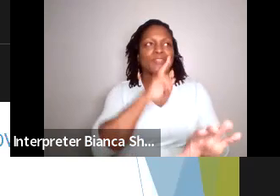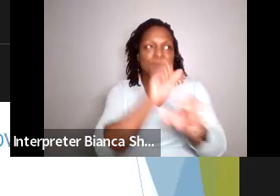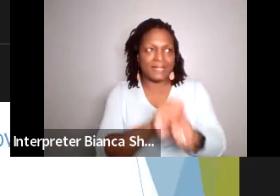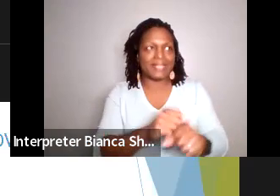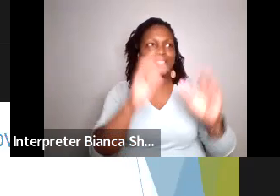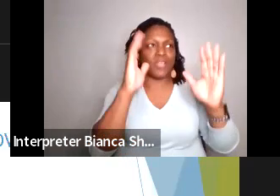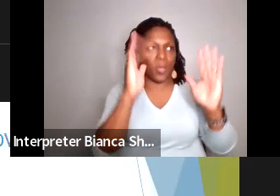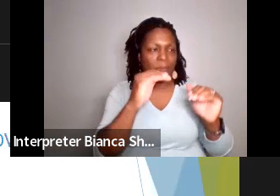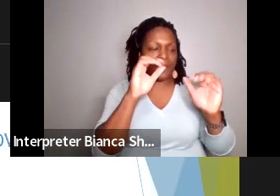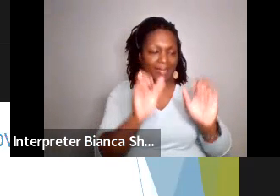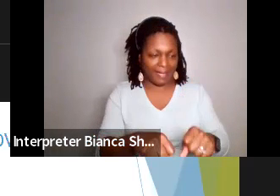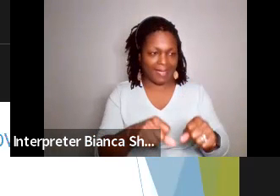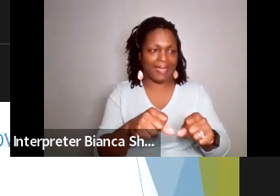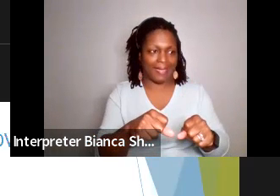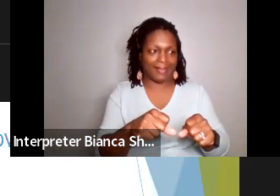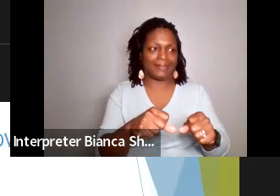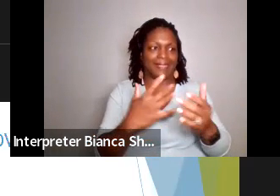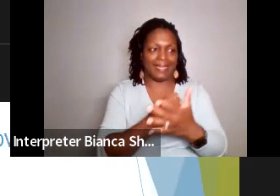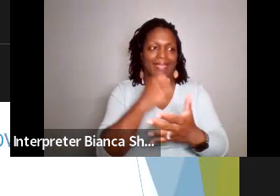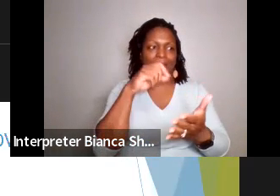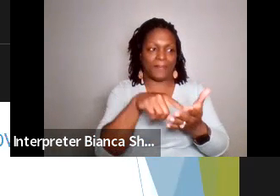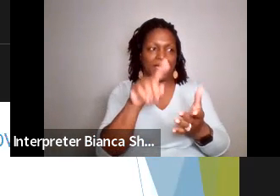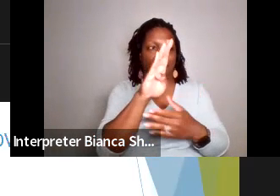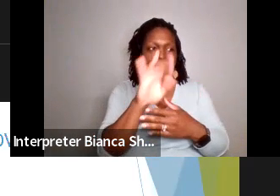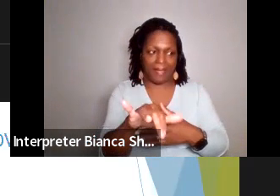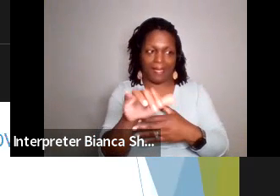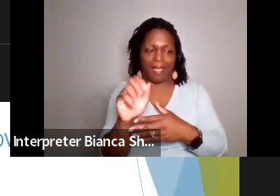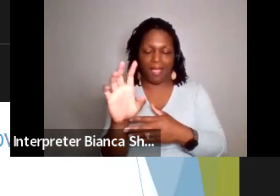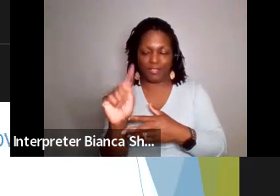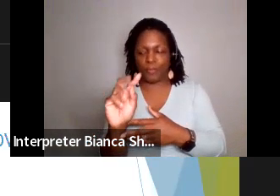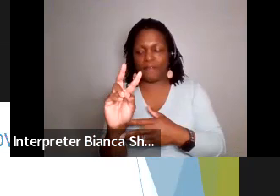We can do it by October the first